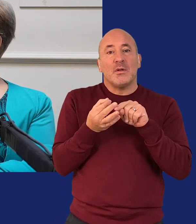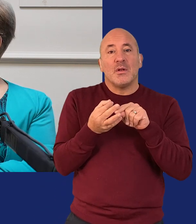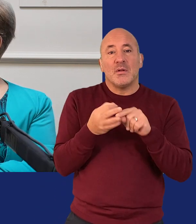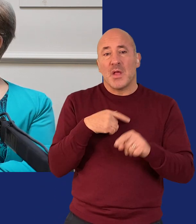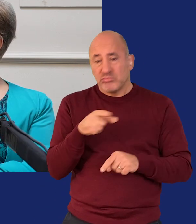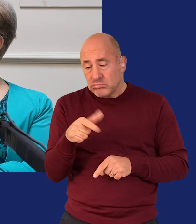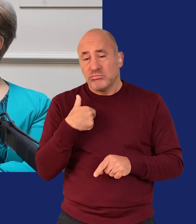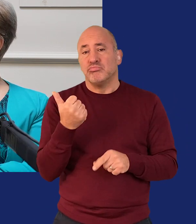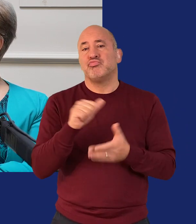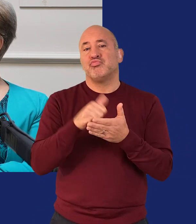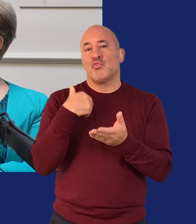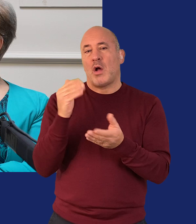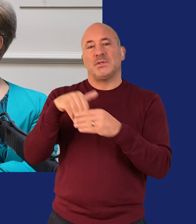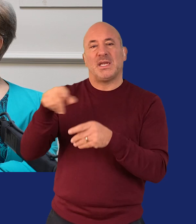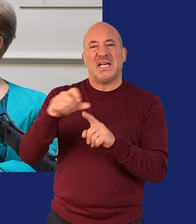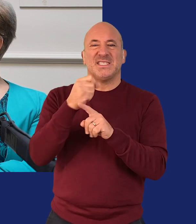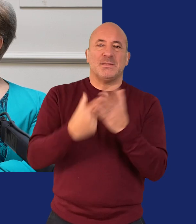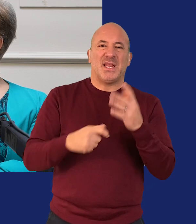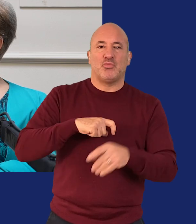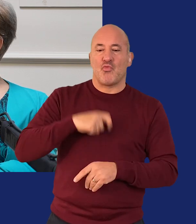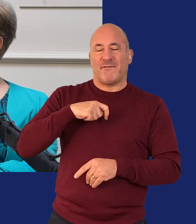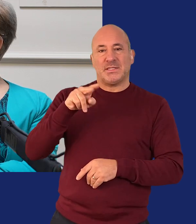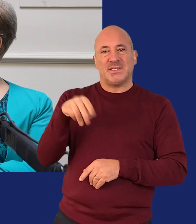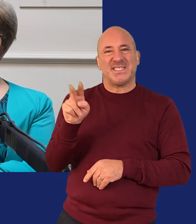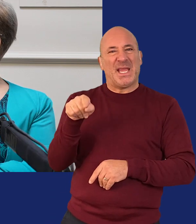that gives you a chance to opt in for the Disability Confidence Scheme.